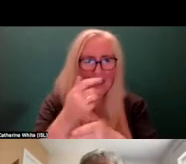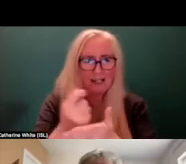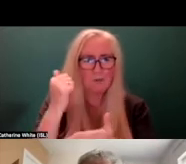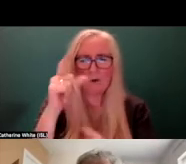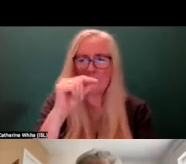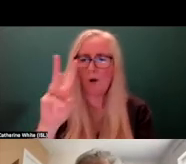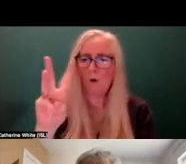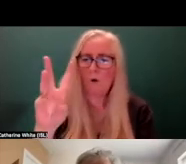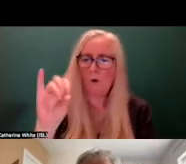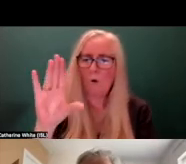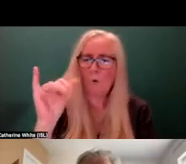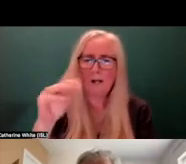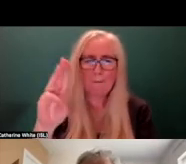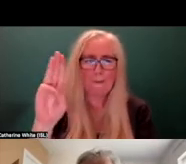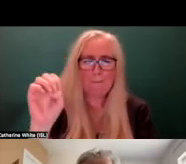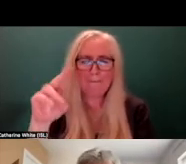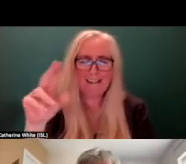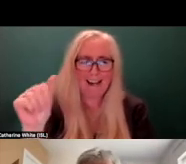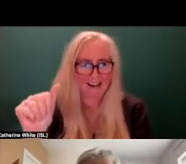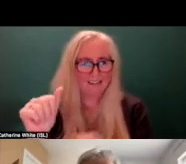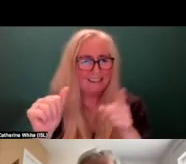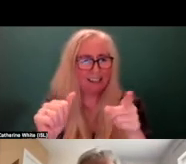William Pina in the States, called Problem Seeking.